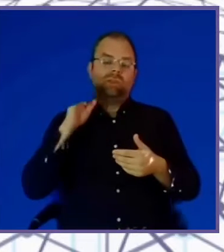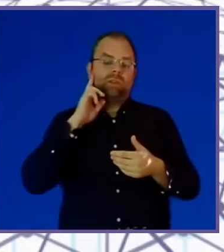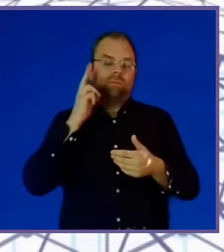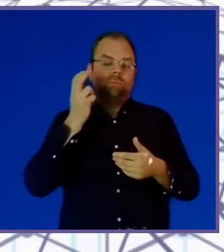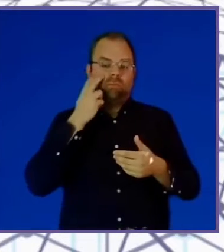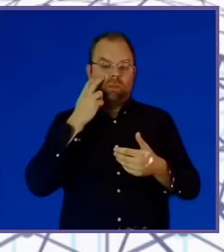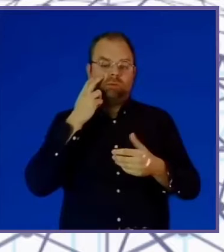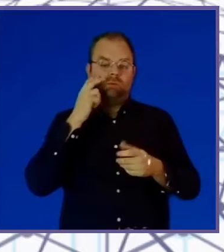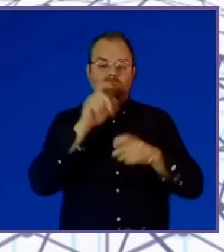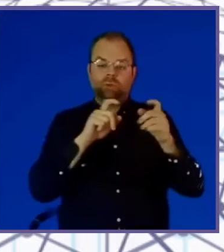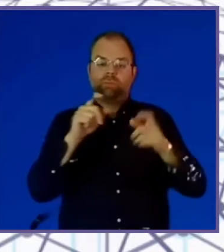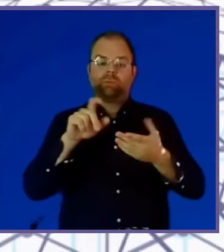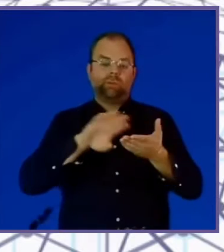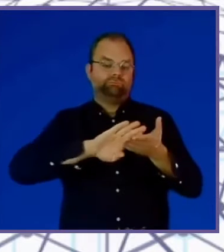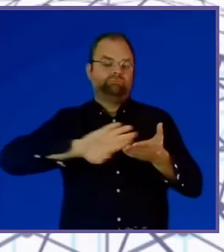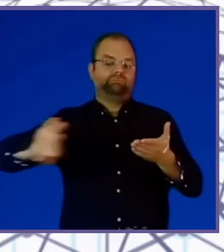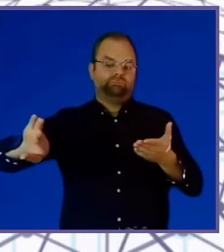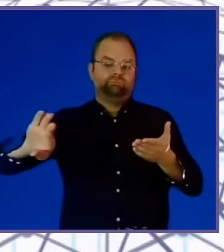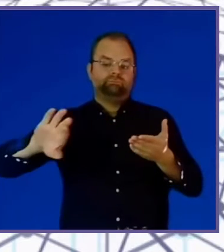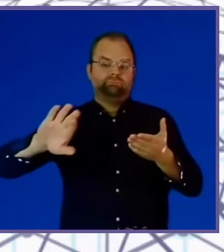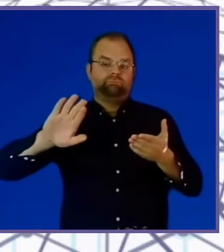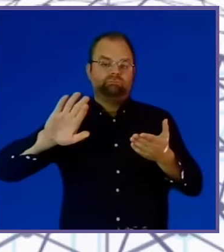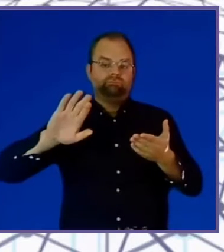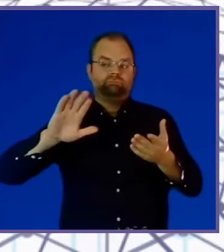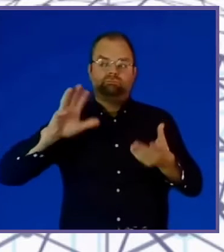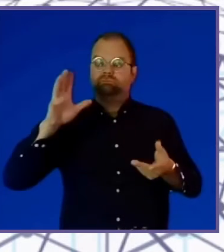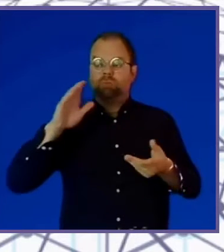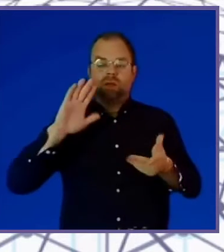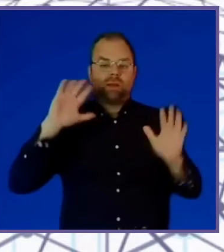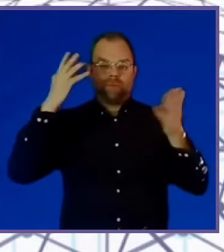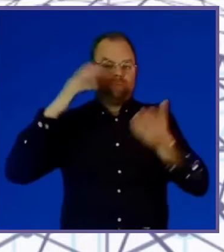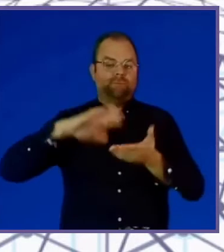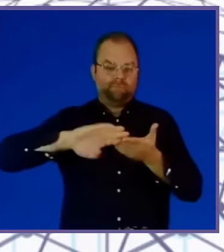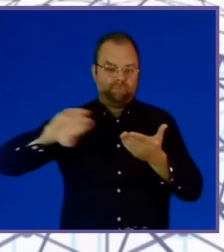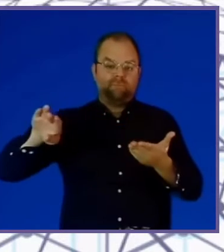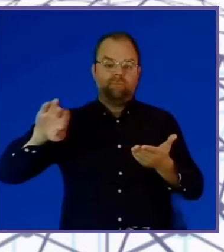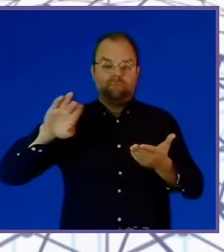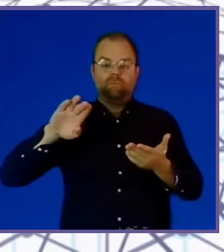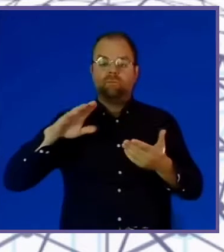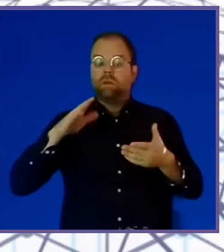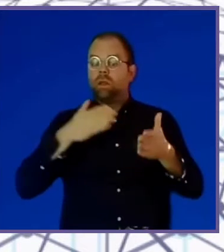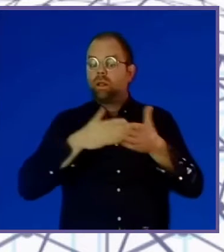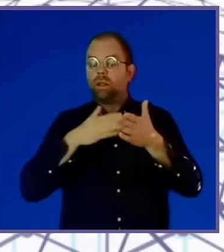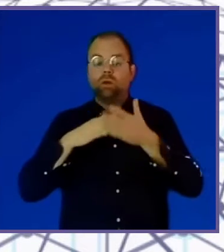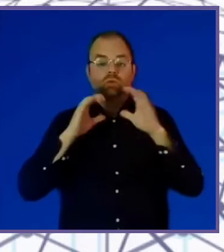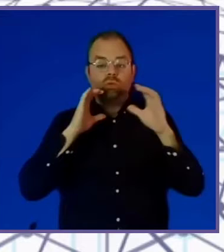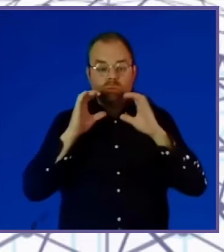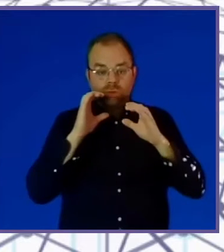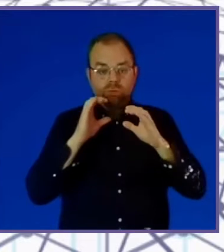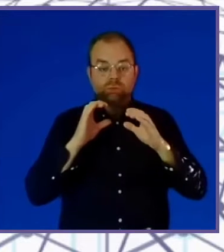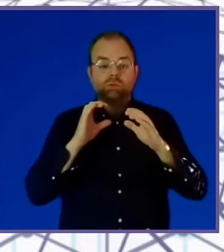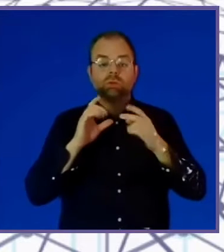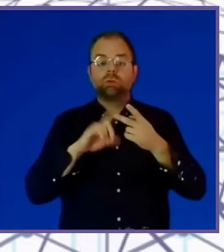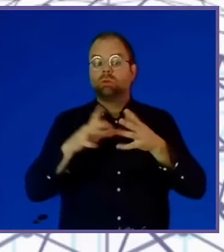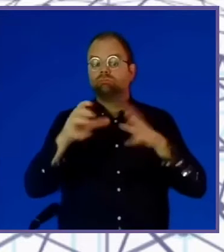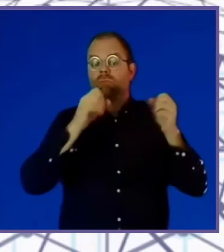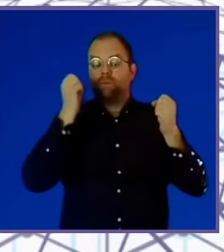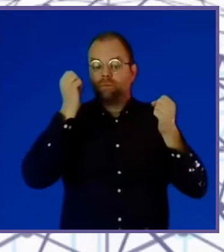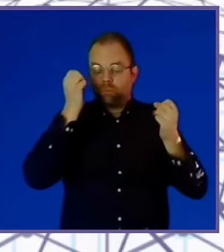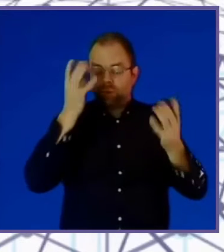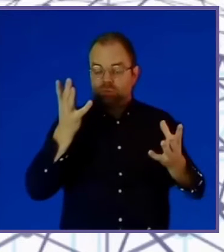independent mobility and orientation. The World Federation for the Deaf Blind, in their latest